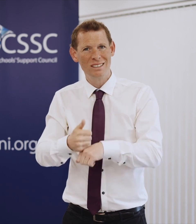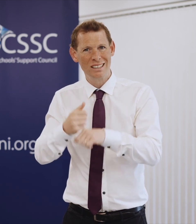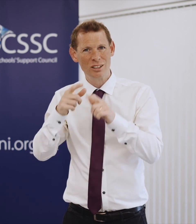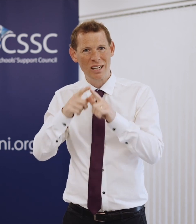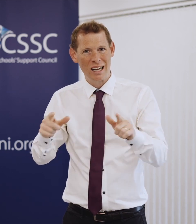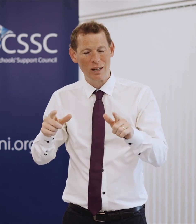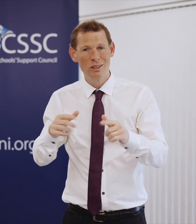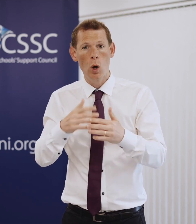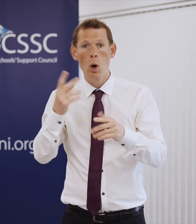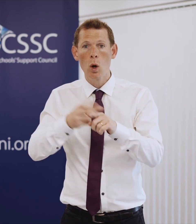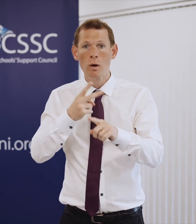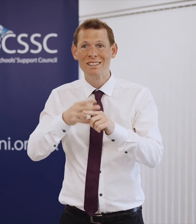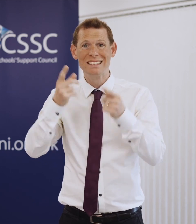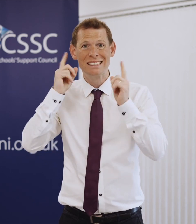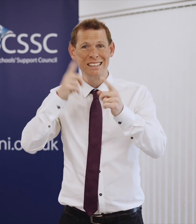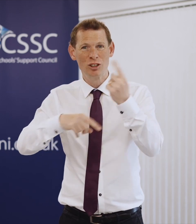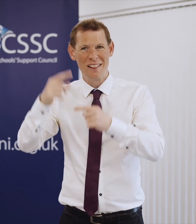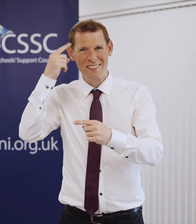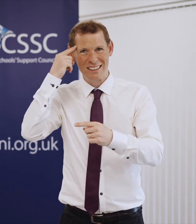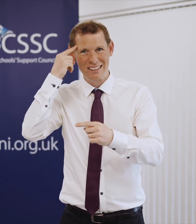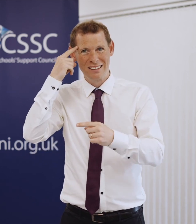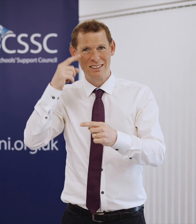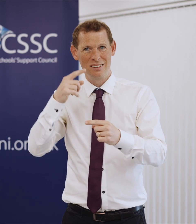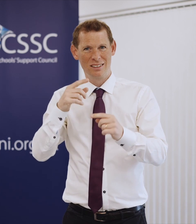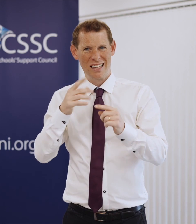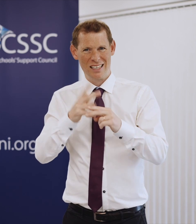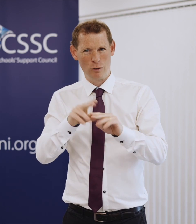child to speak better because it gave them a foundational language. Often teachers think